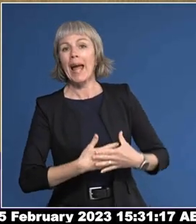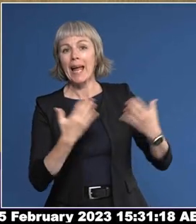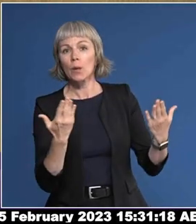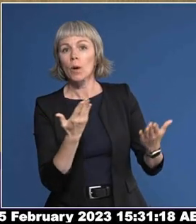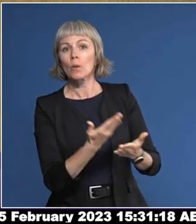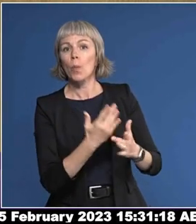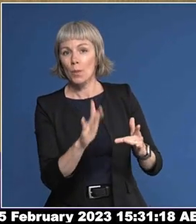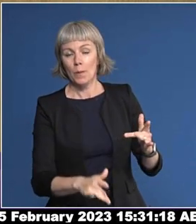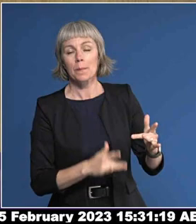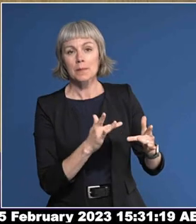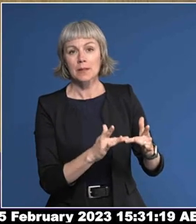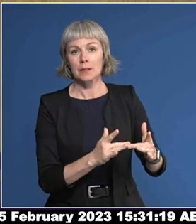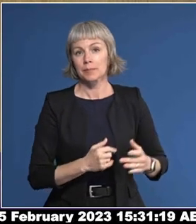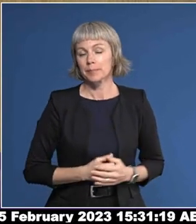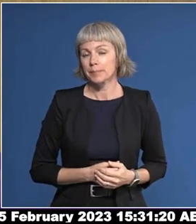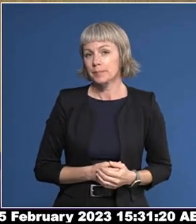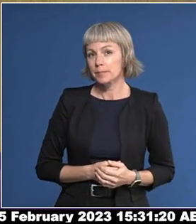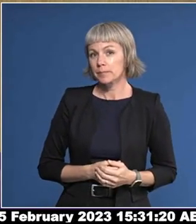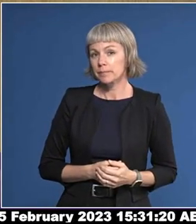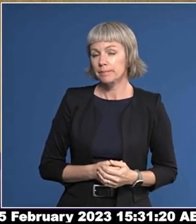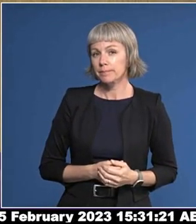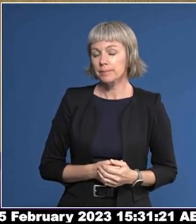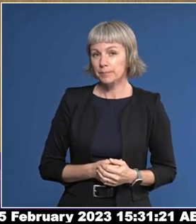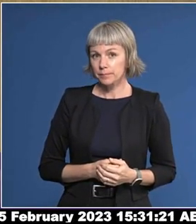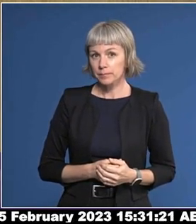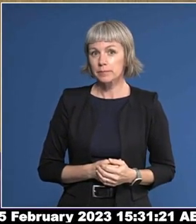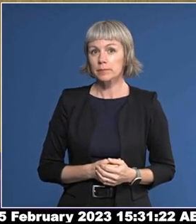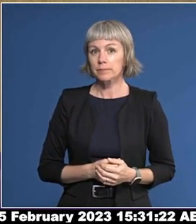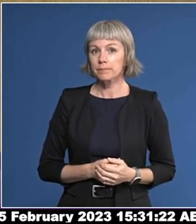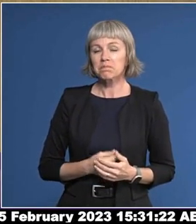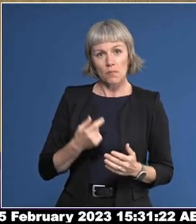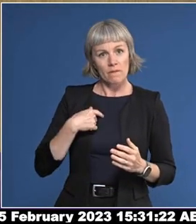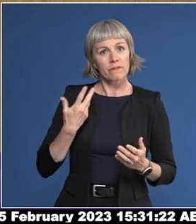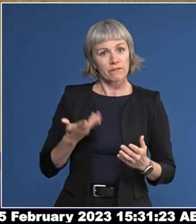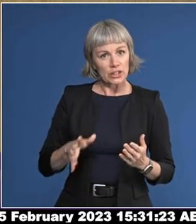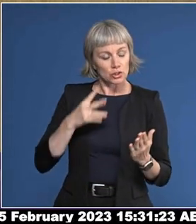And as I understand from the workbook, this product was developed by NDS